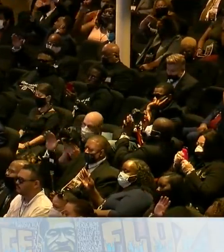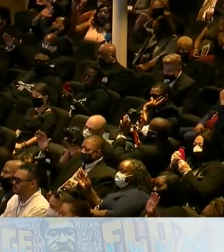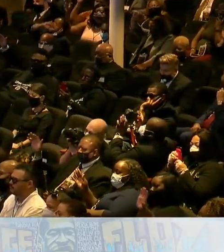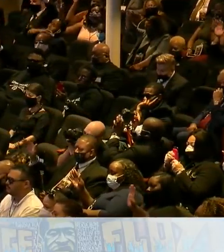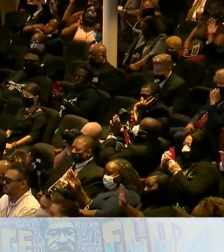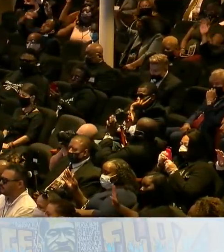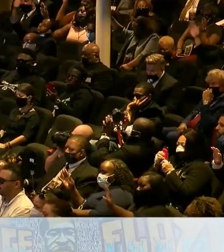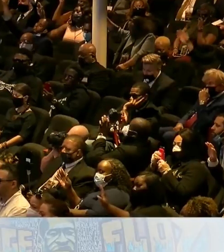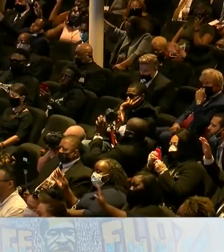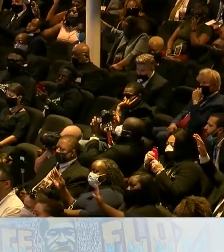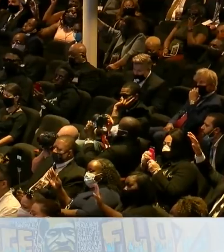CAN YOU WAVE YOUR HANDS